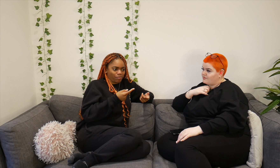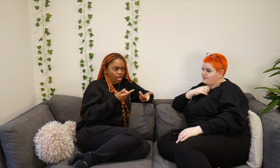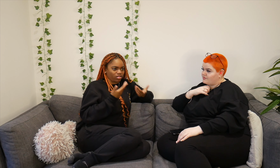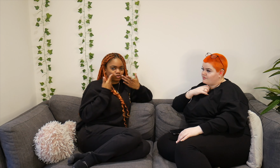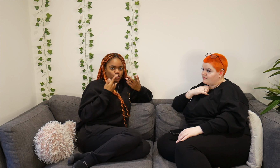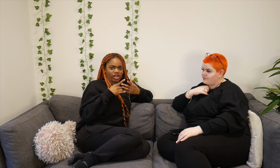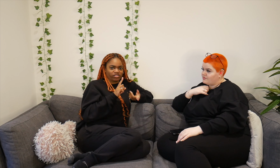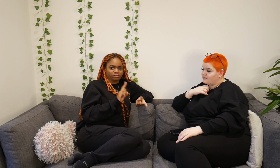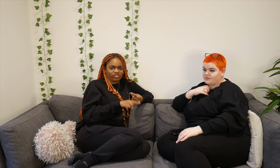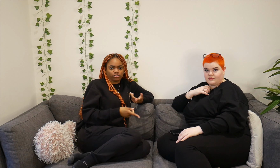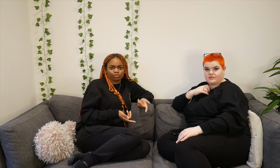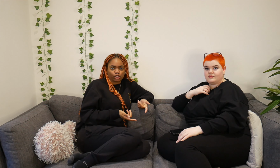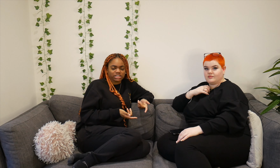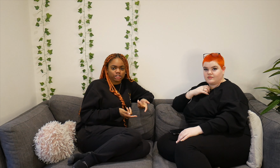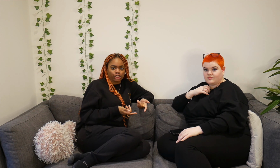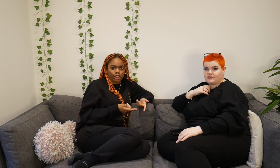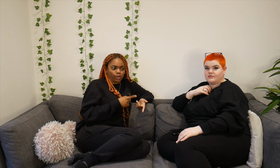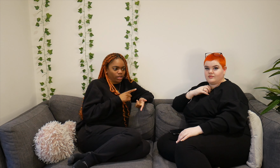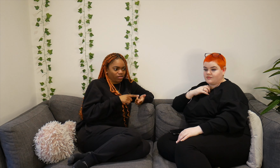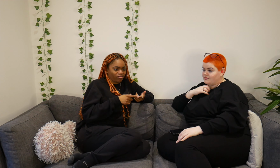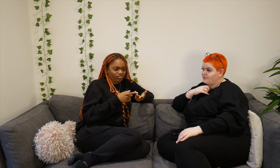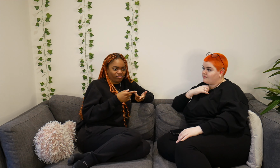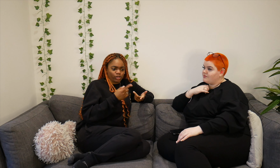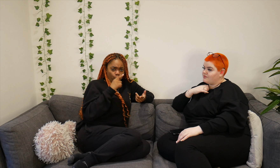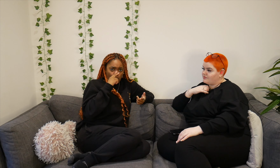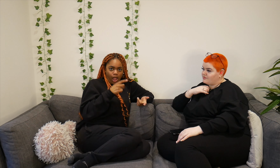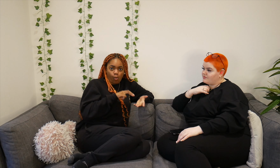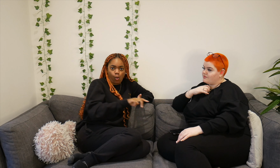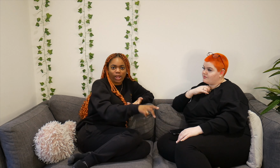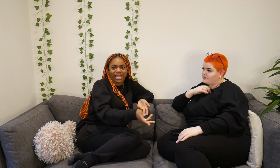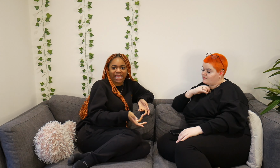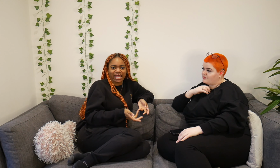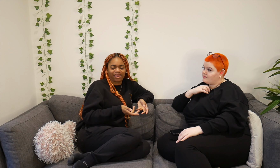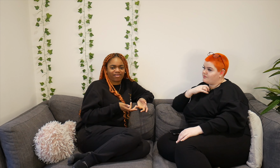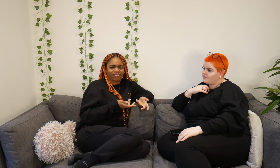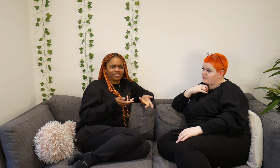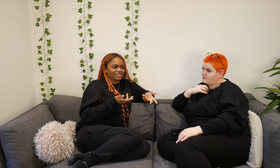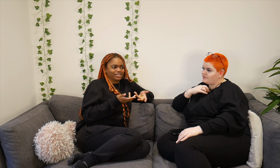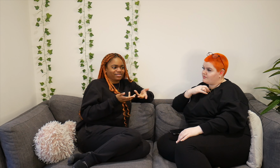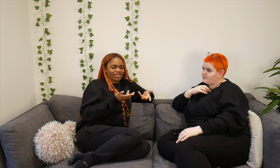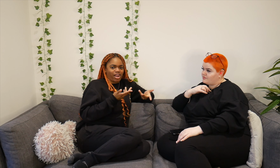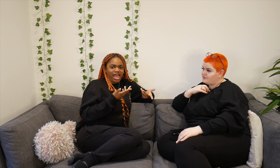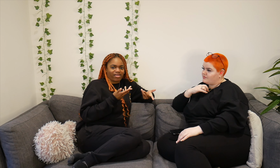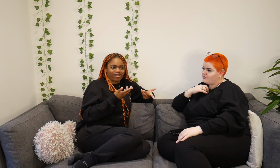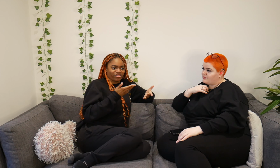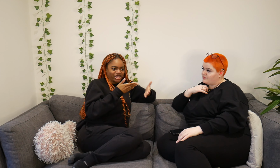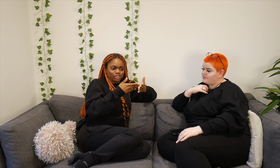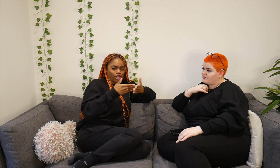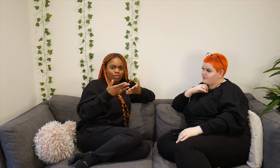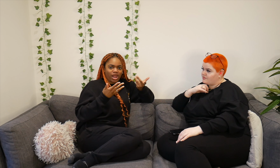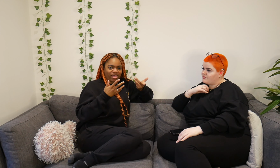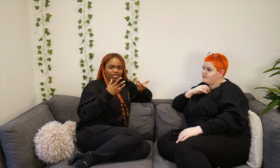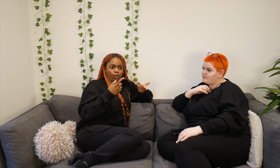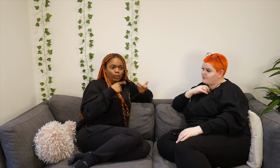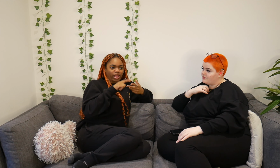Emailing? We don't know if we're going to get a response, we can't walk in, like there's so many barriers.